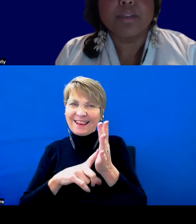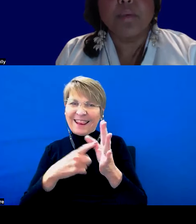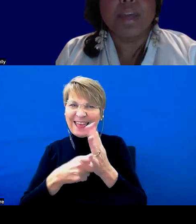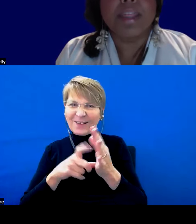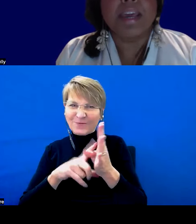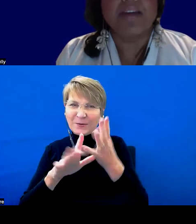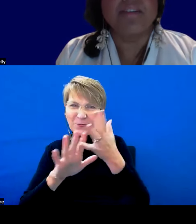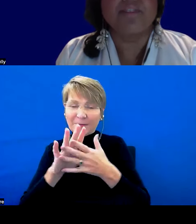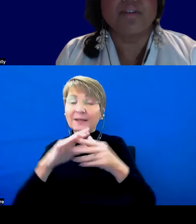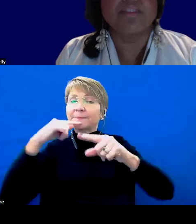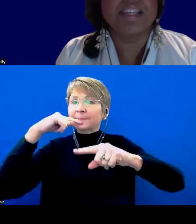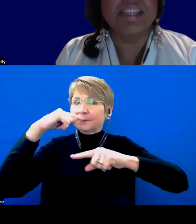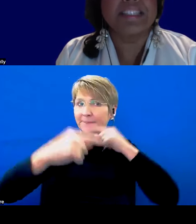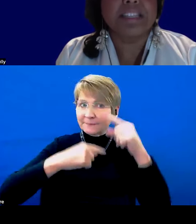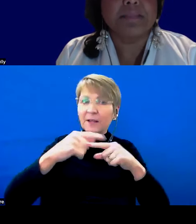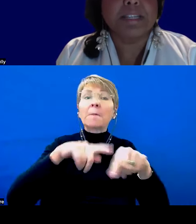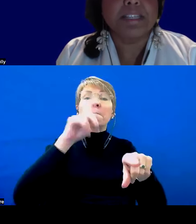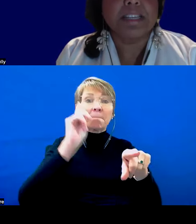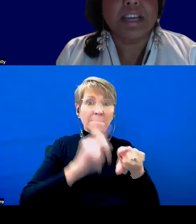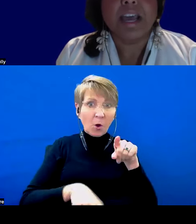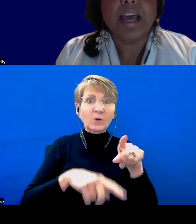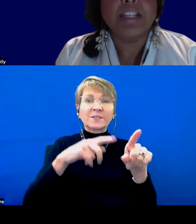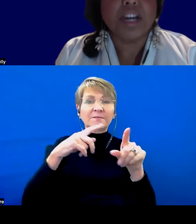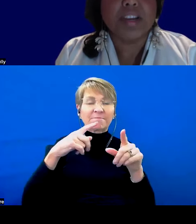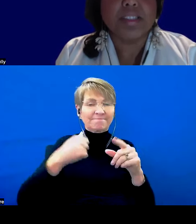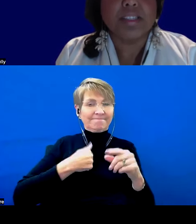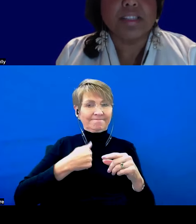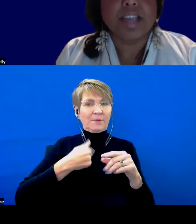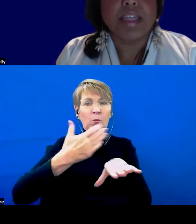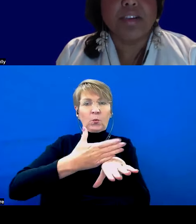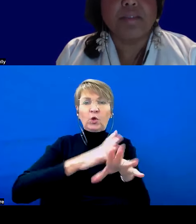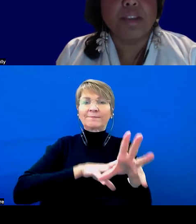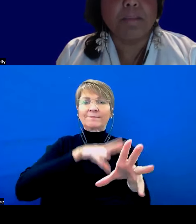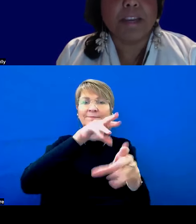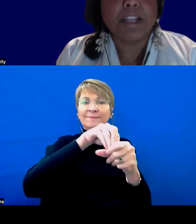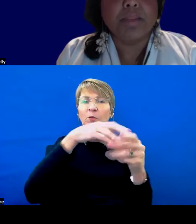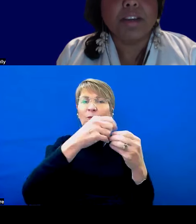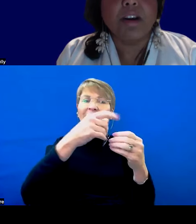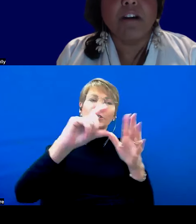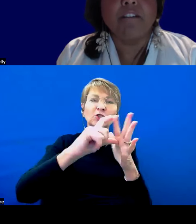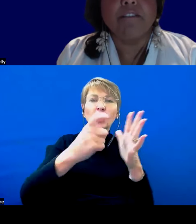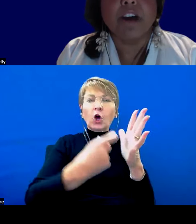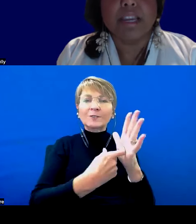where they are involved in the assessment, diagnosis and therapeutic management